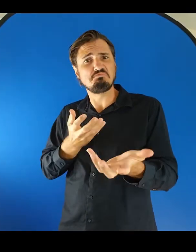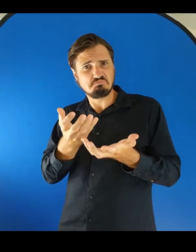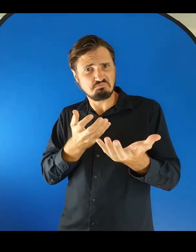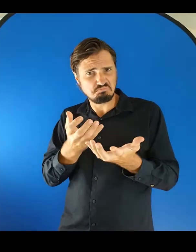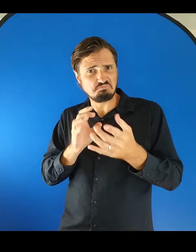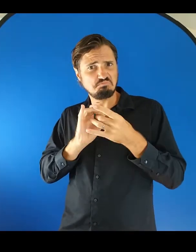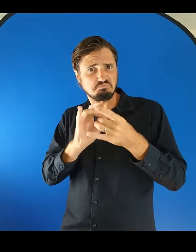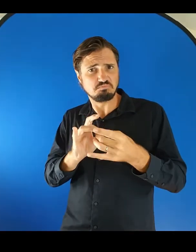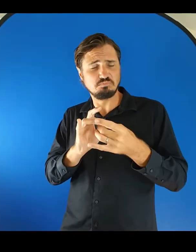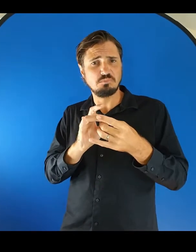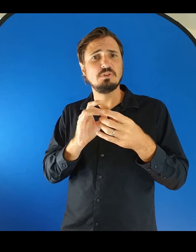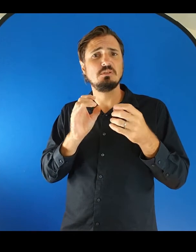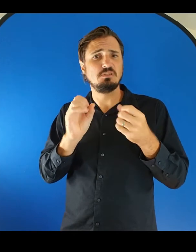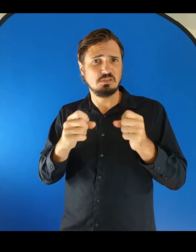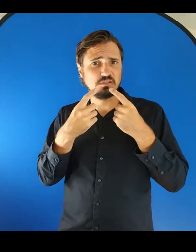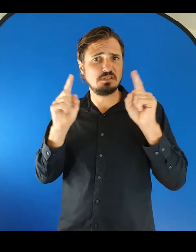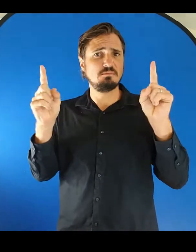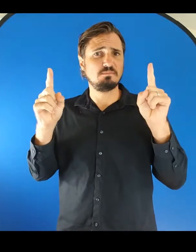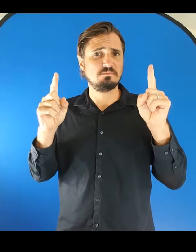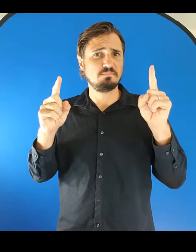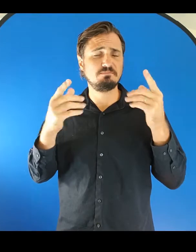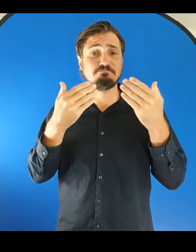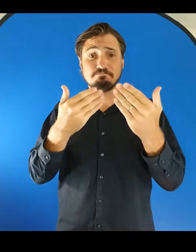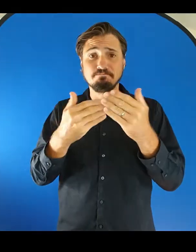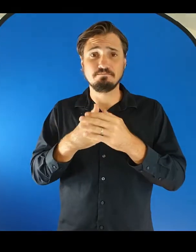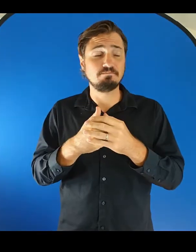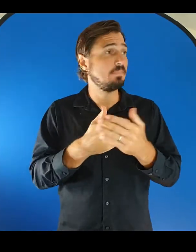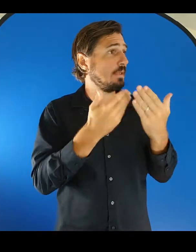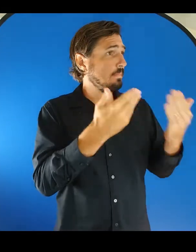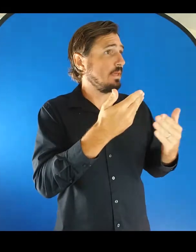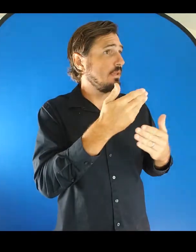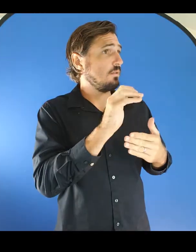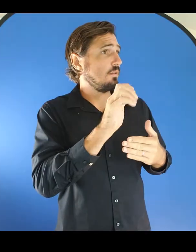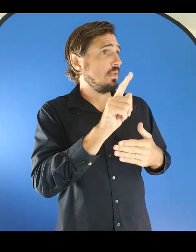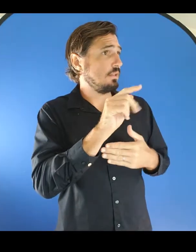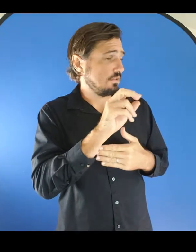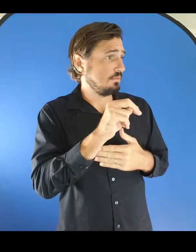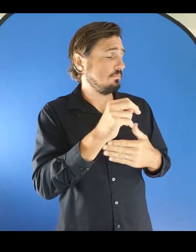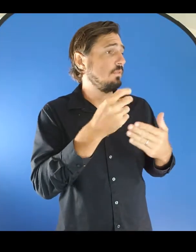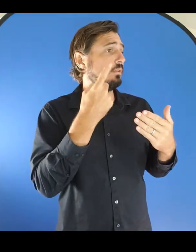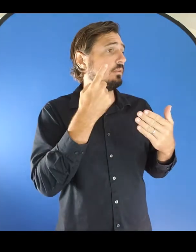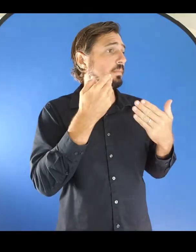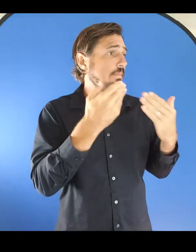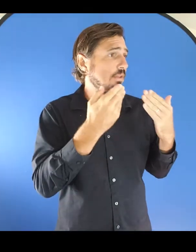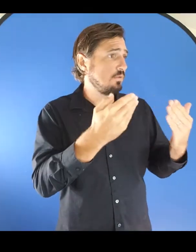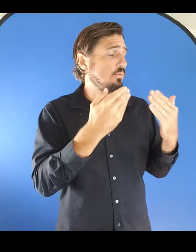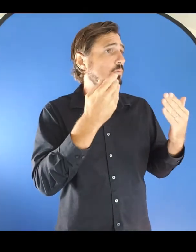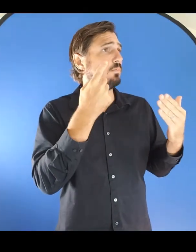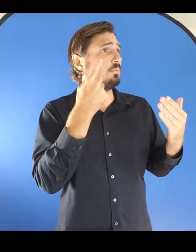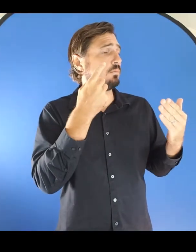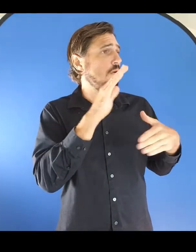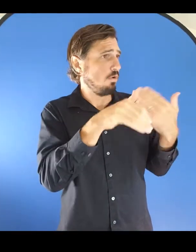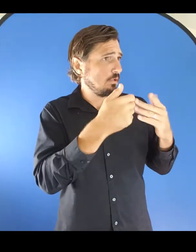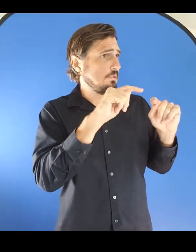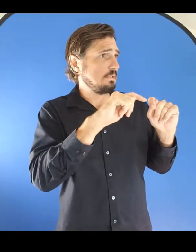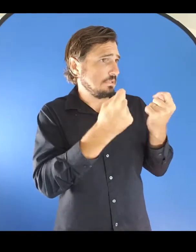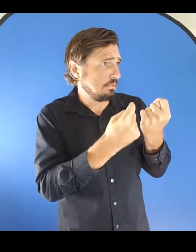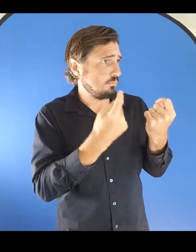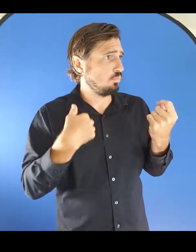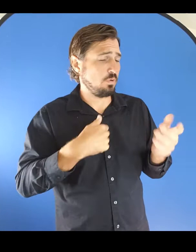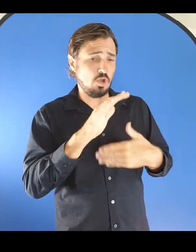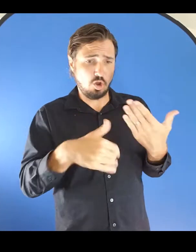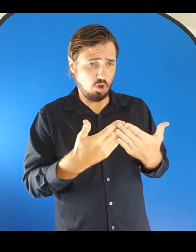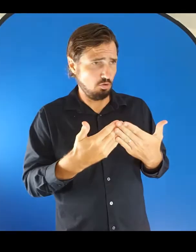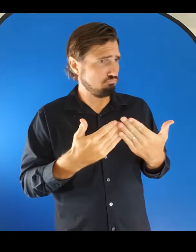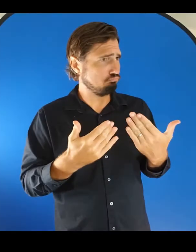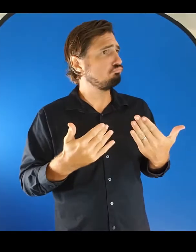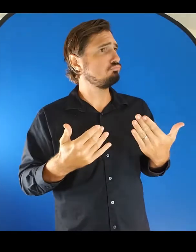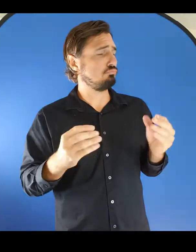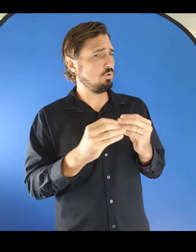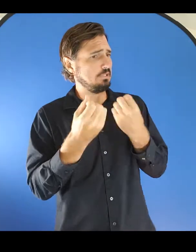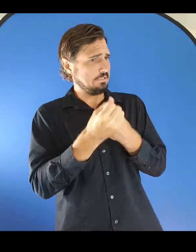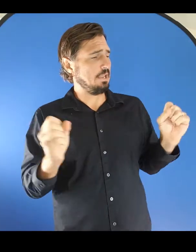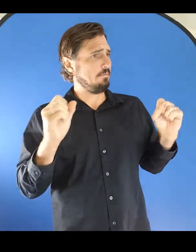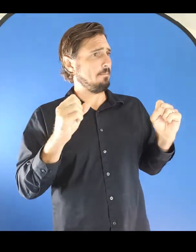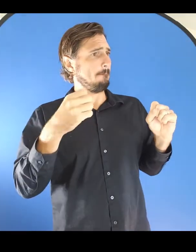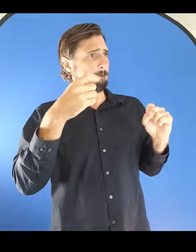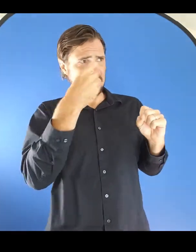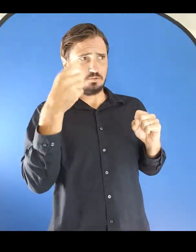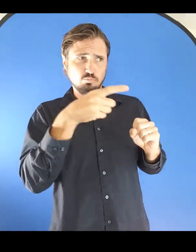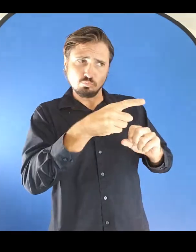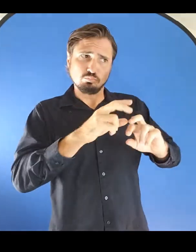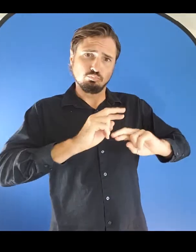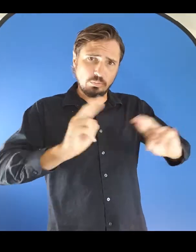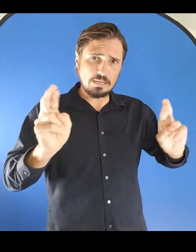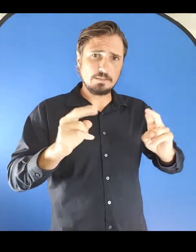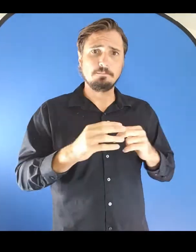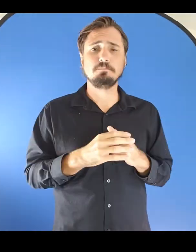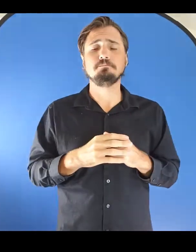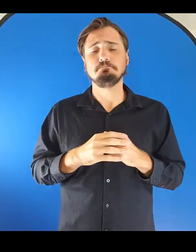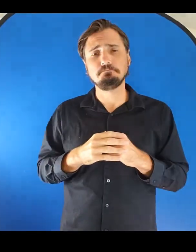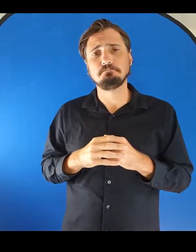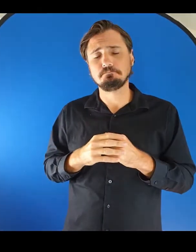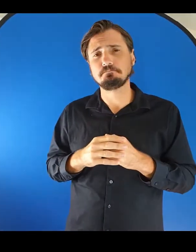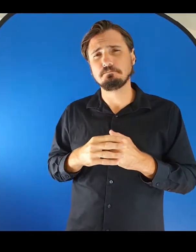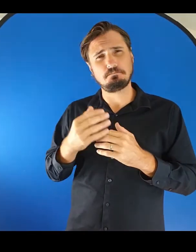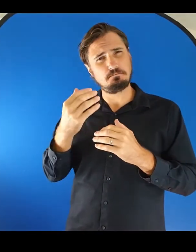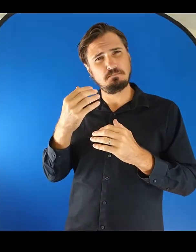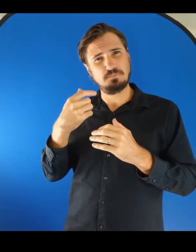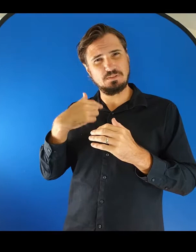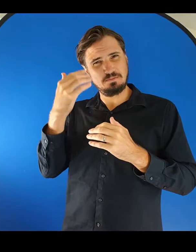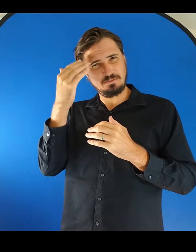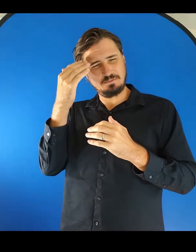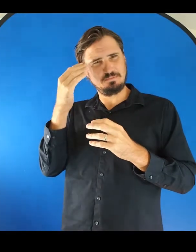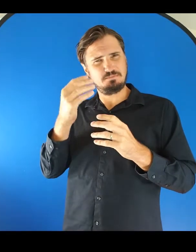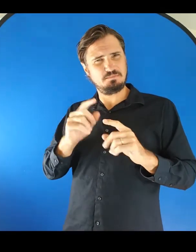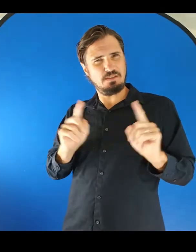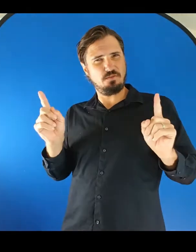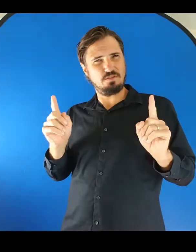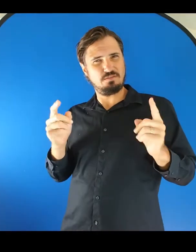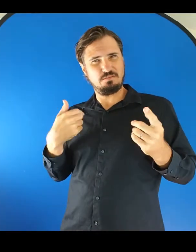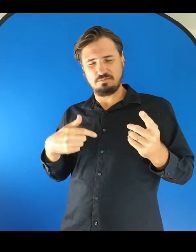Thank you, Elton and to the entire team at the EOC. I know that we are all safe Planning for a hurricane right during a pandemic is going to be slightly different